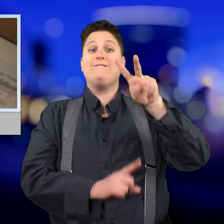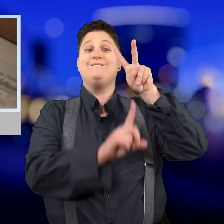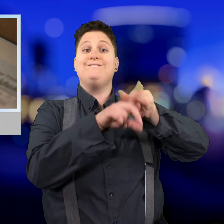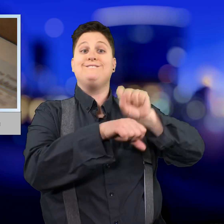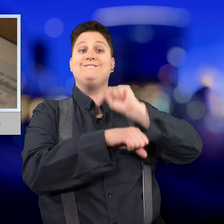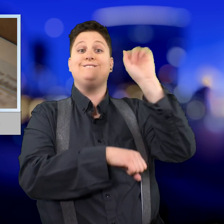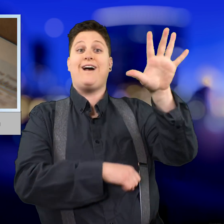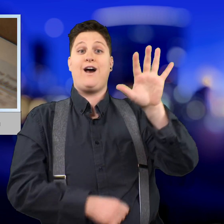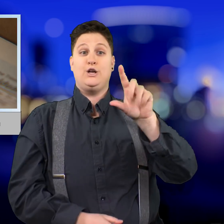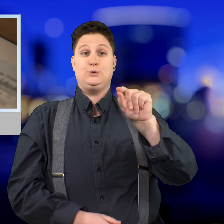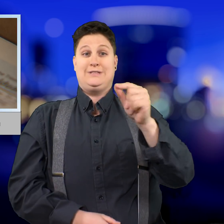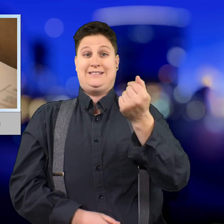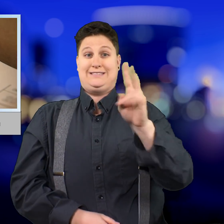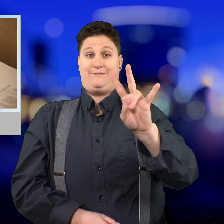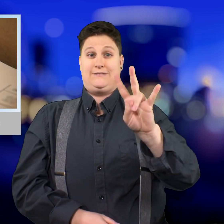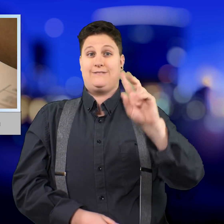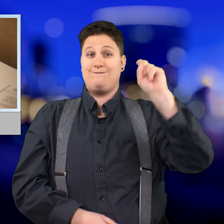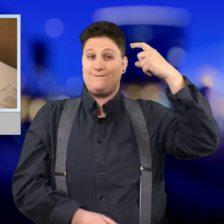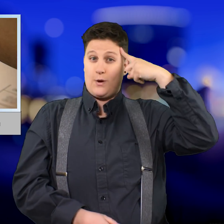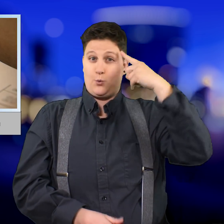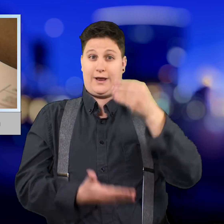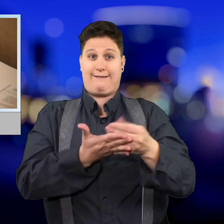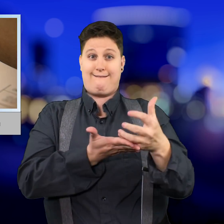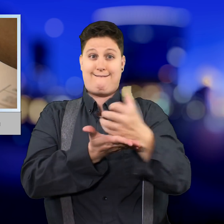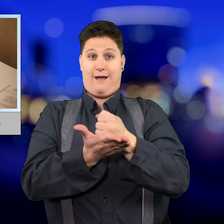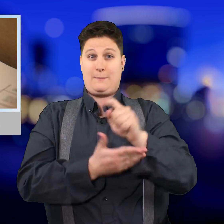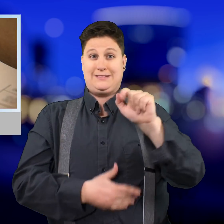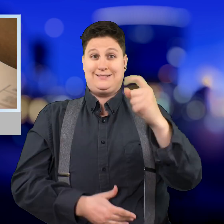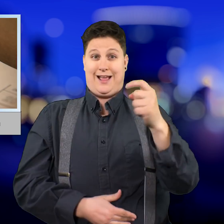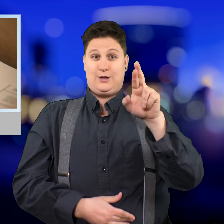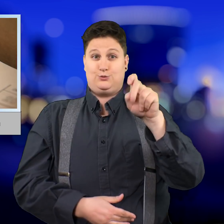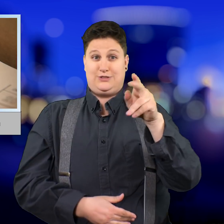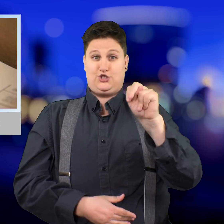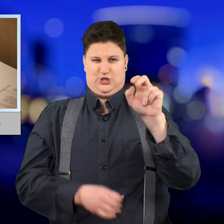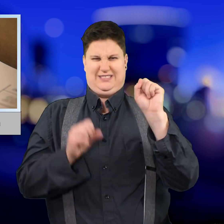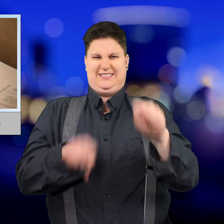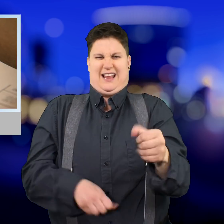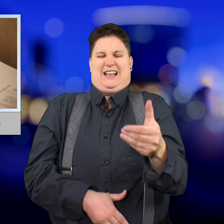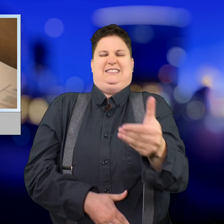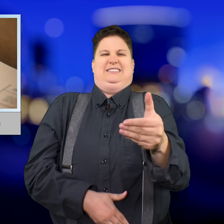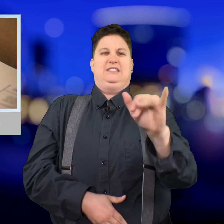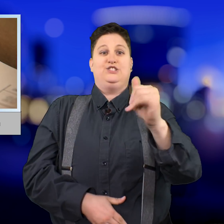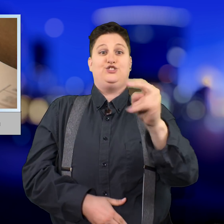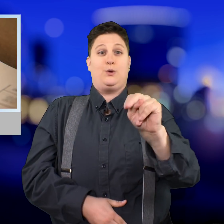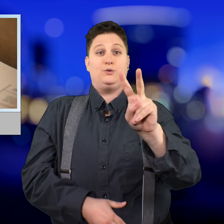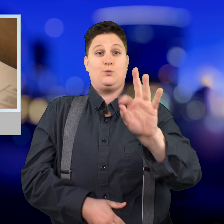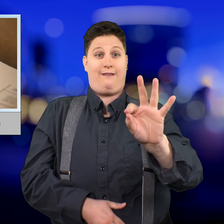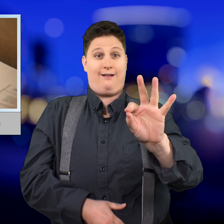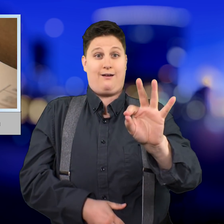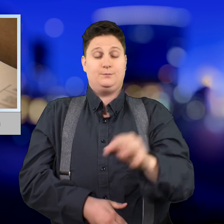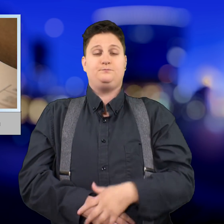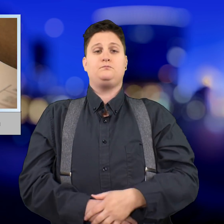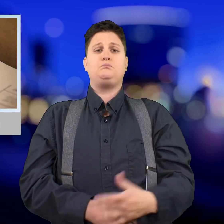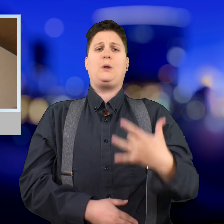The agency says 2017 federal income tax returns can be filed as early as January 29th.